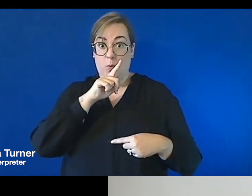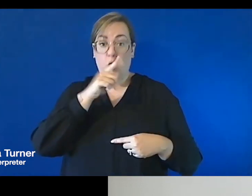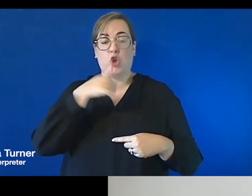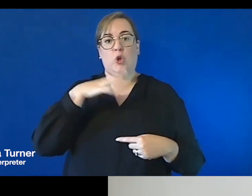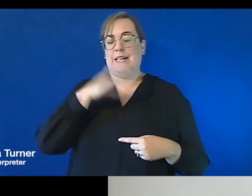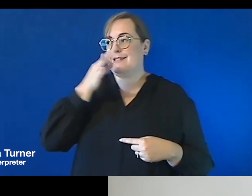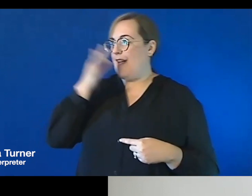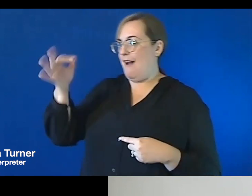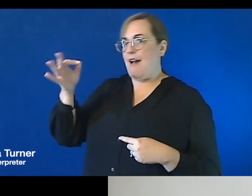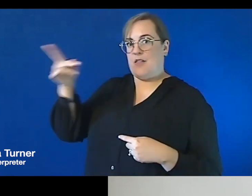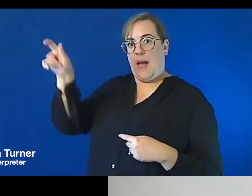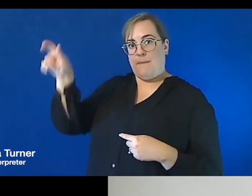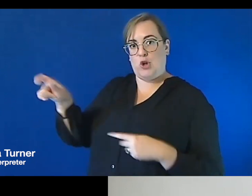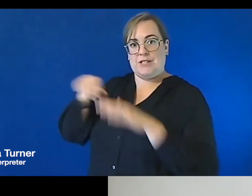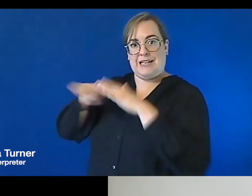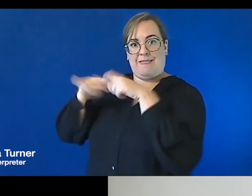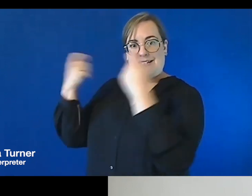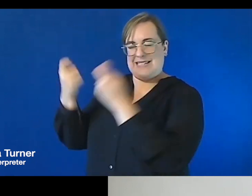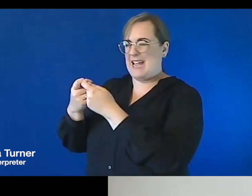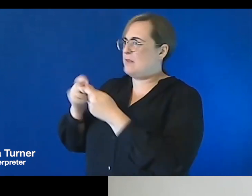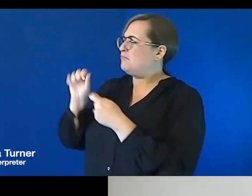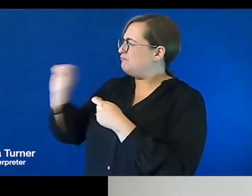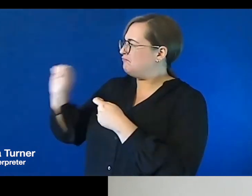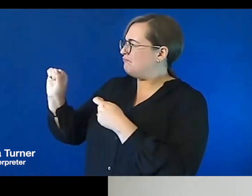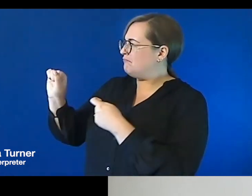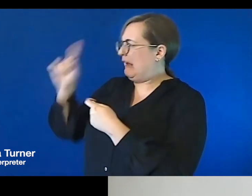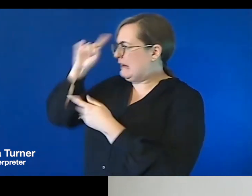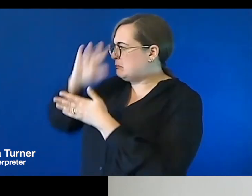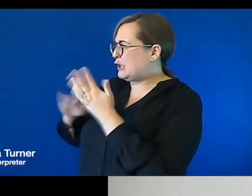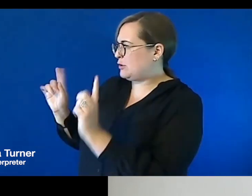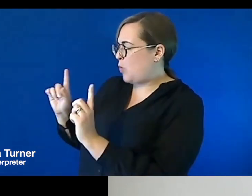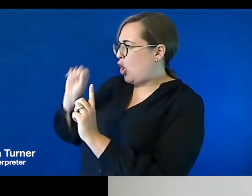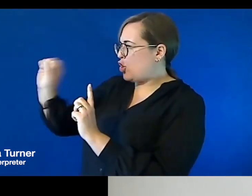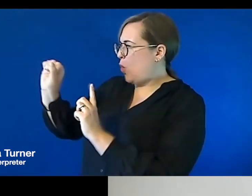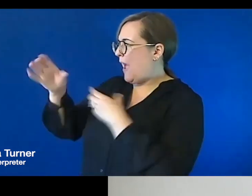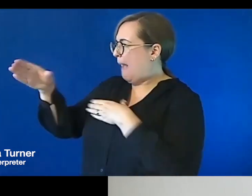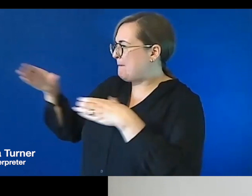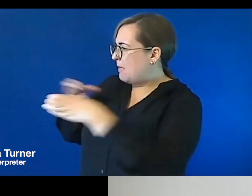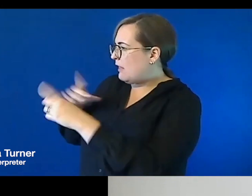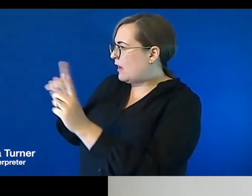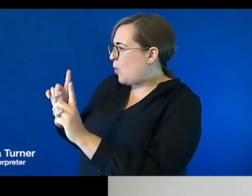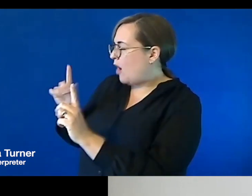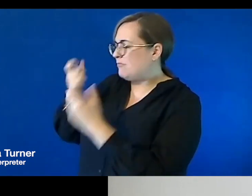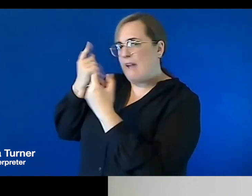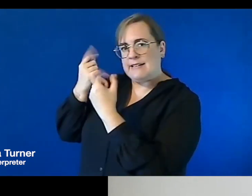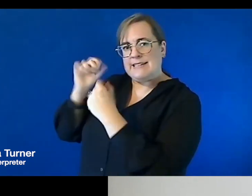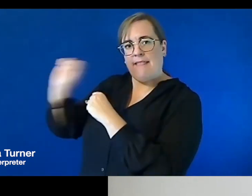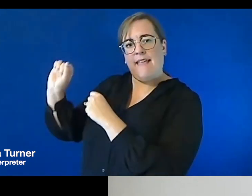are able to have an empathy, an understanding of a problem from the personal side as well.